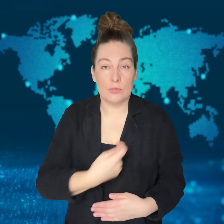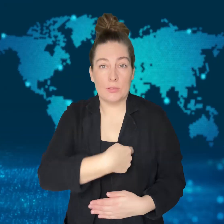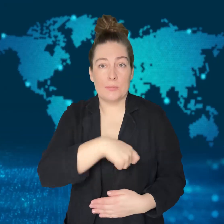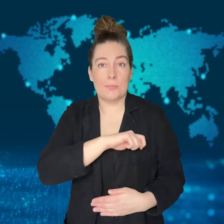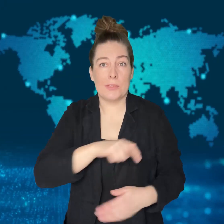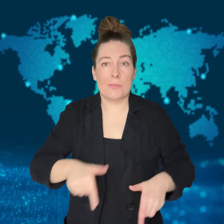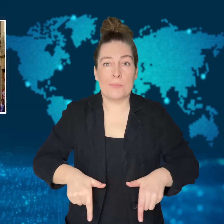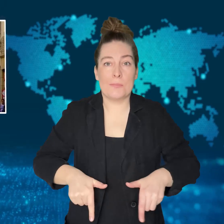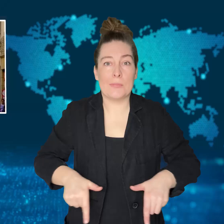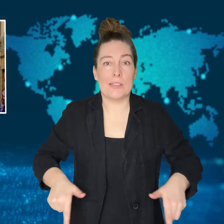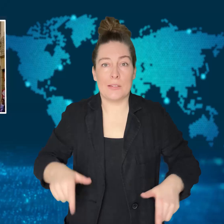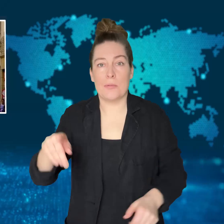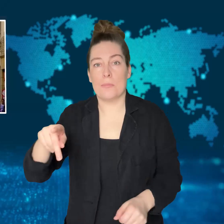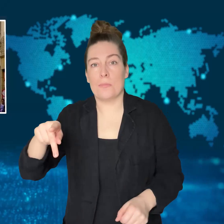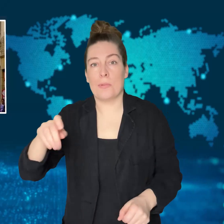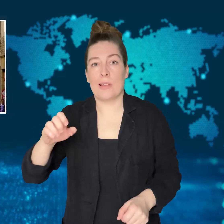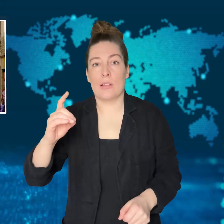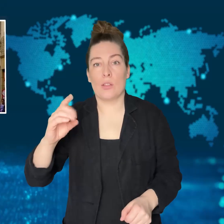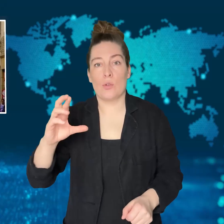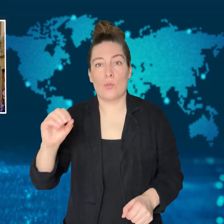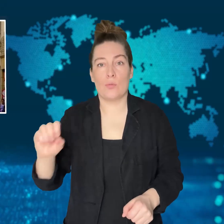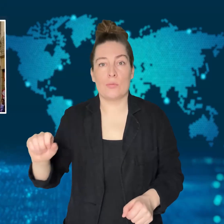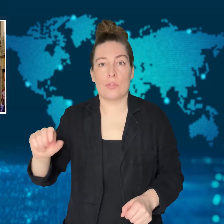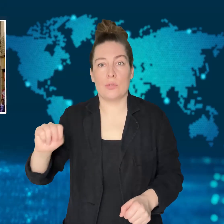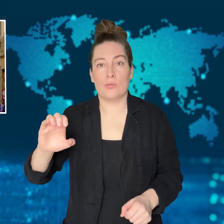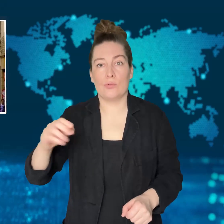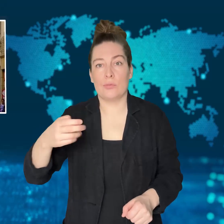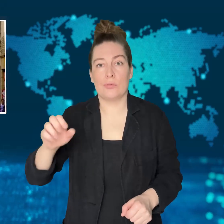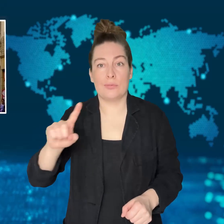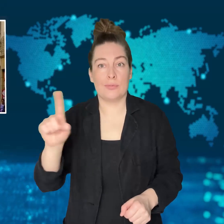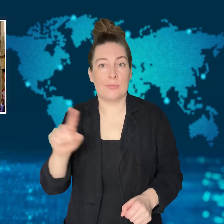[MONIKA]: Spain's Prime Minister has announced a plan